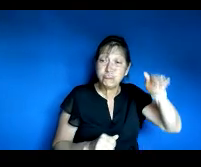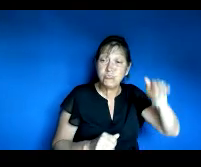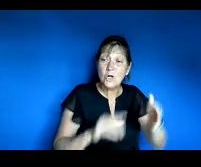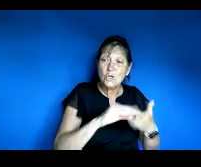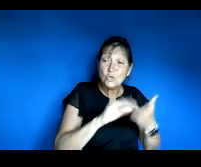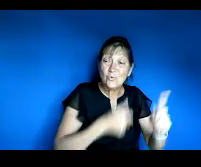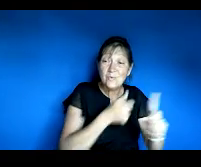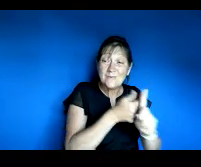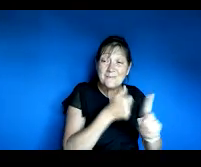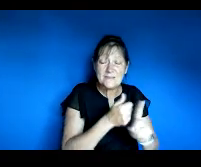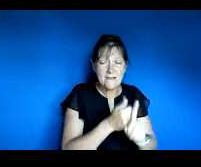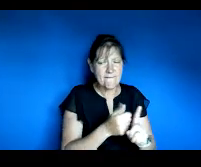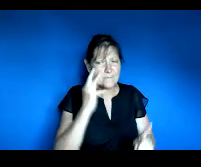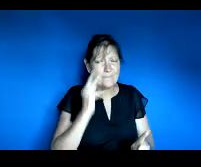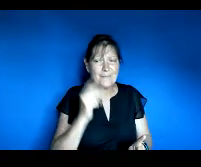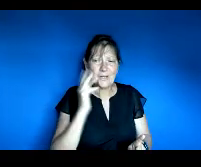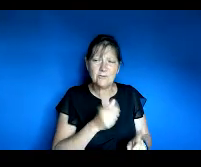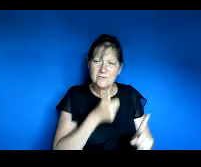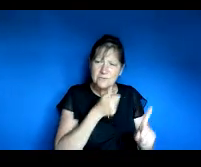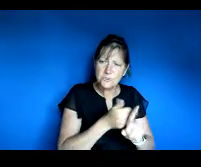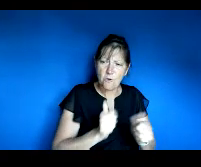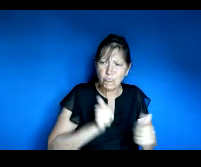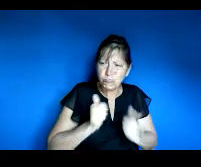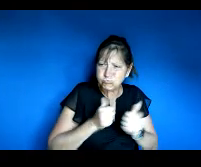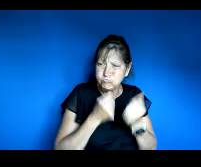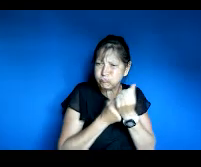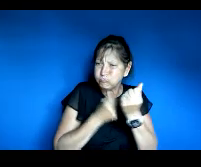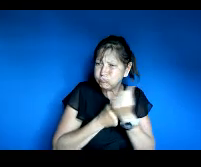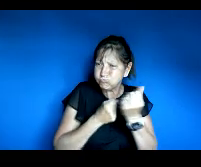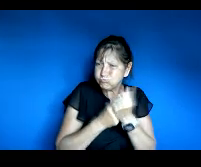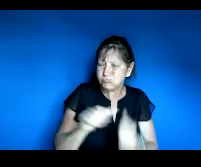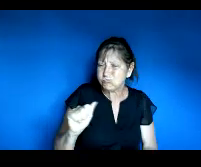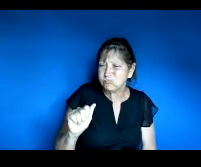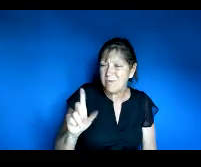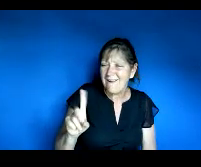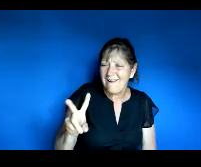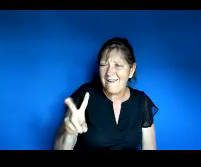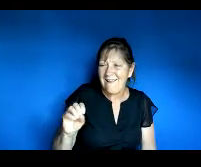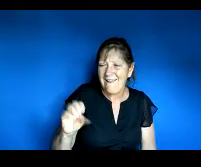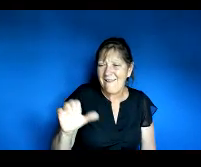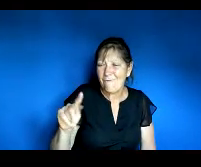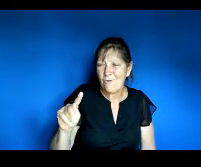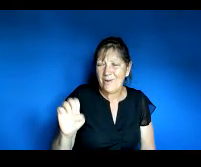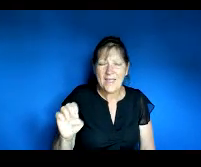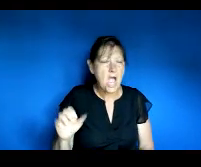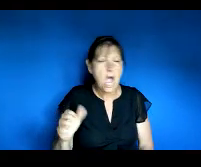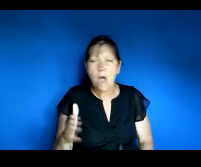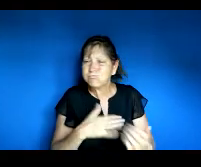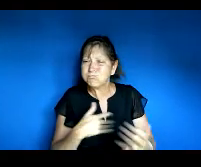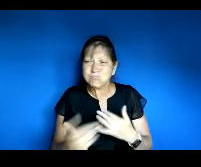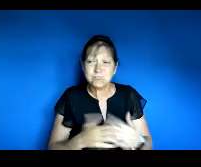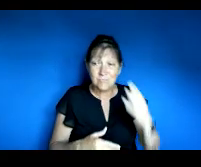but it's really important, even whether or not students are coming in with that experience or not, to understand that as a student,